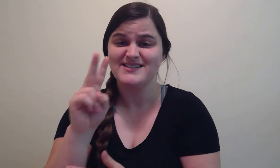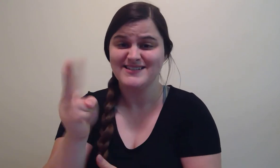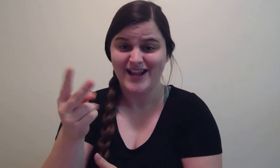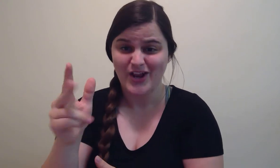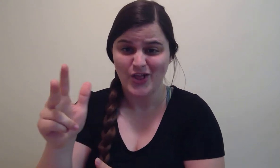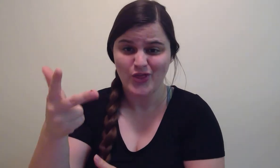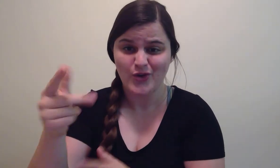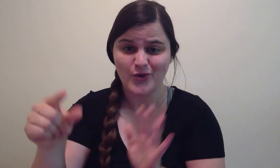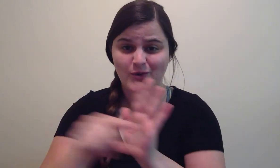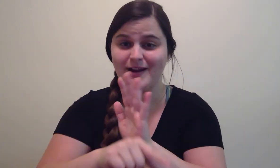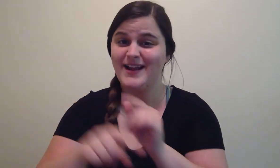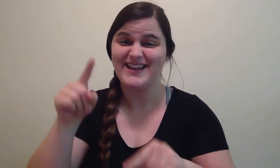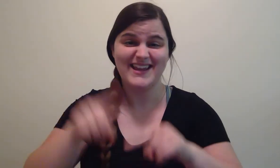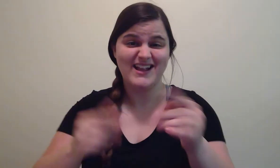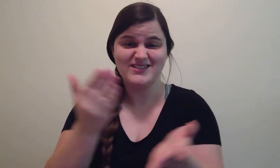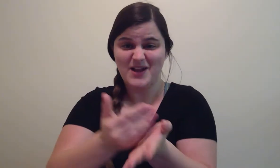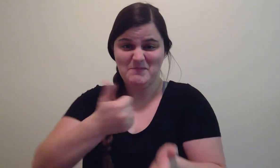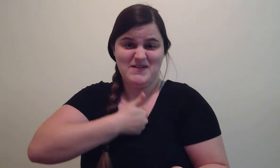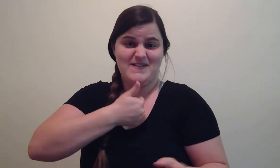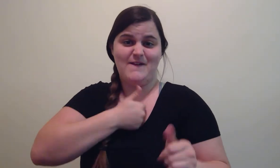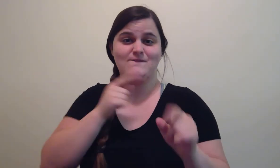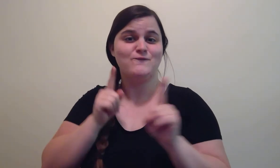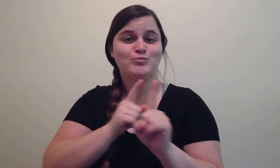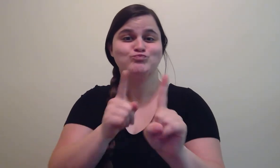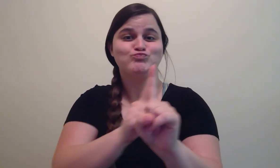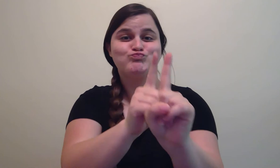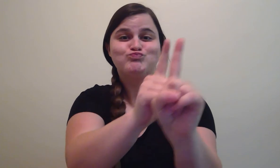All through second and third grades I couldn't stop myself from following him,